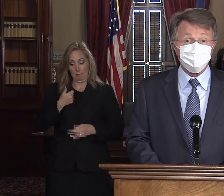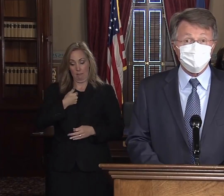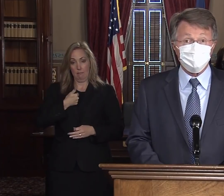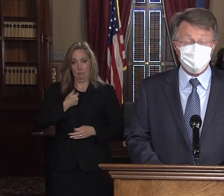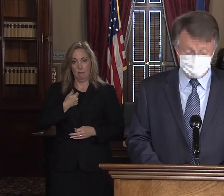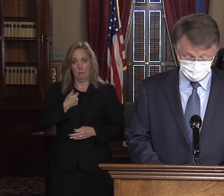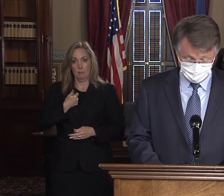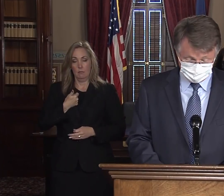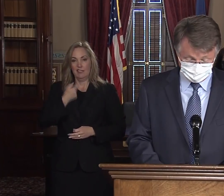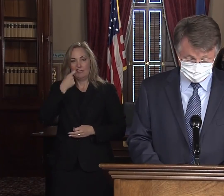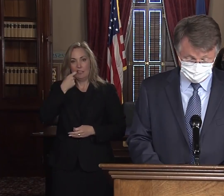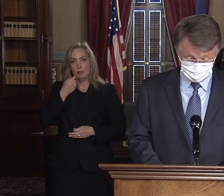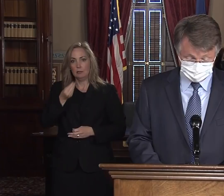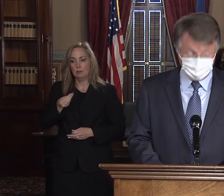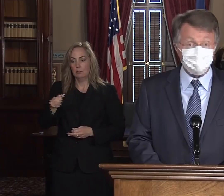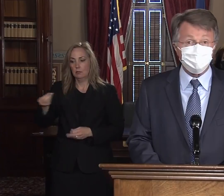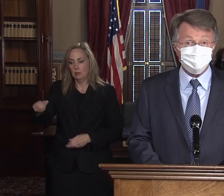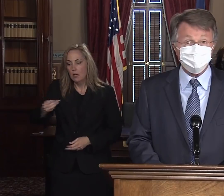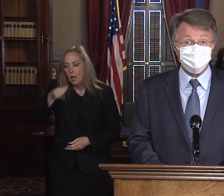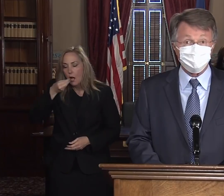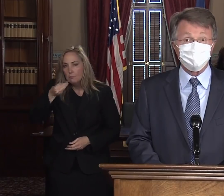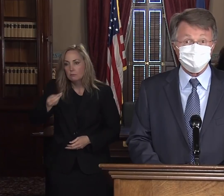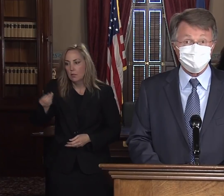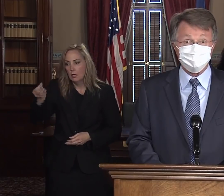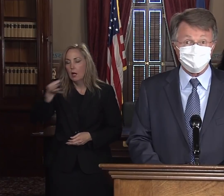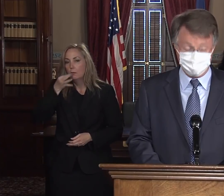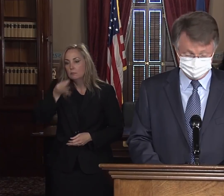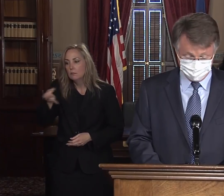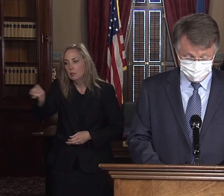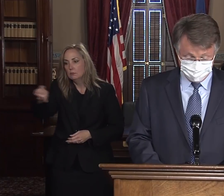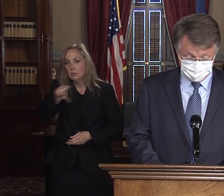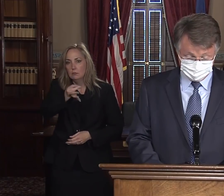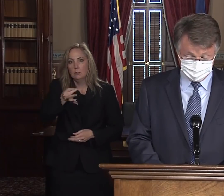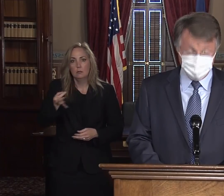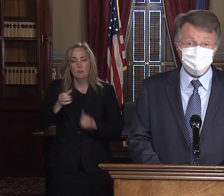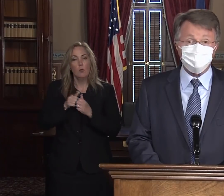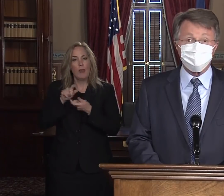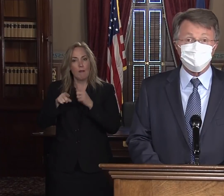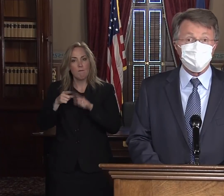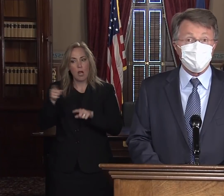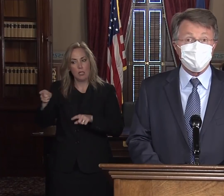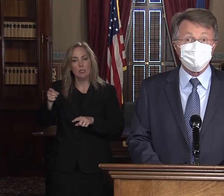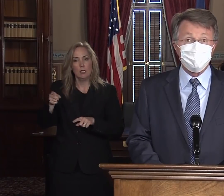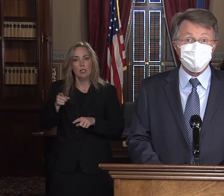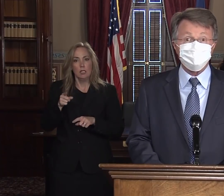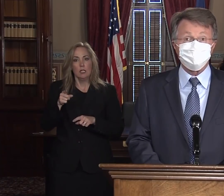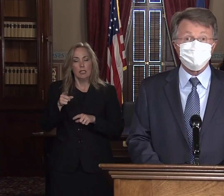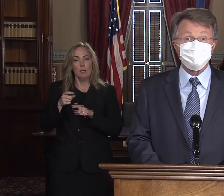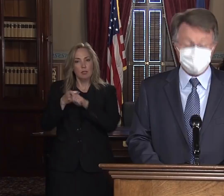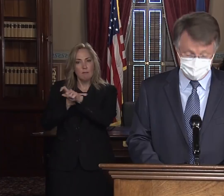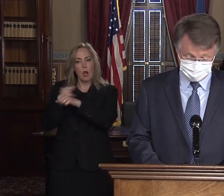CONGREGATION. MY FAMILY AND I HAD JUST SHARED COMMUNION WITH ONE OF OUR